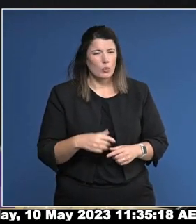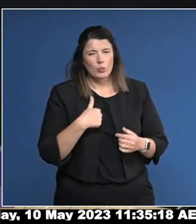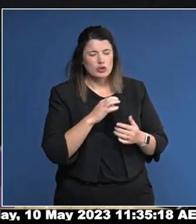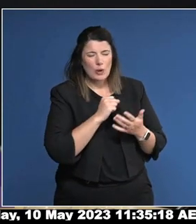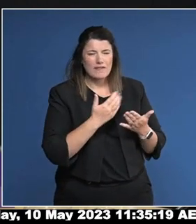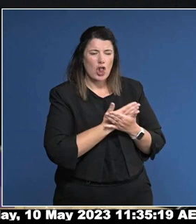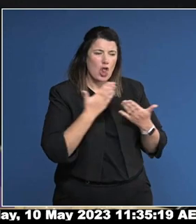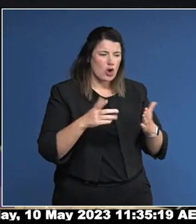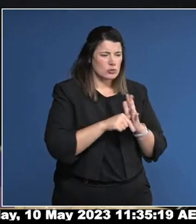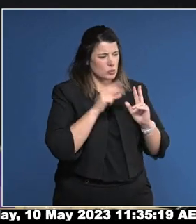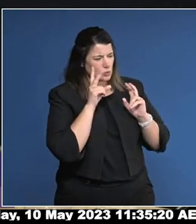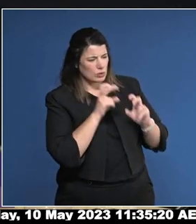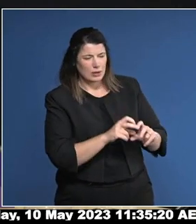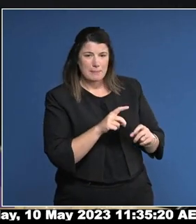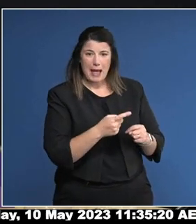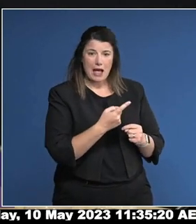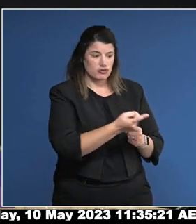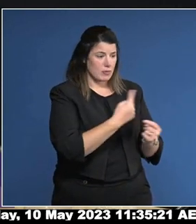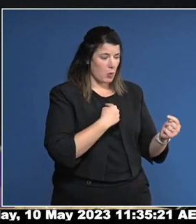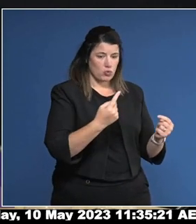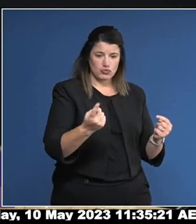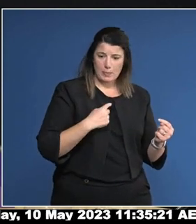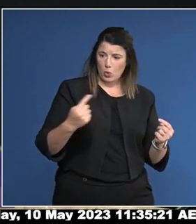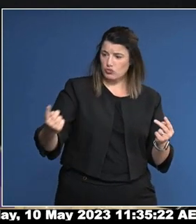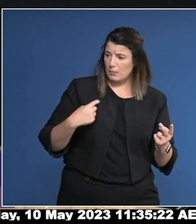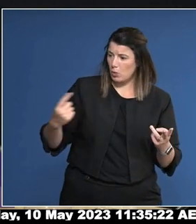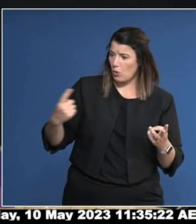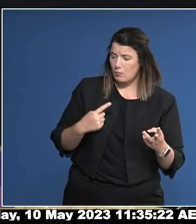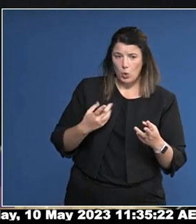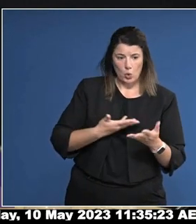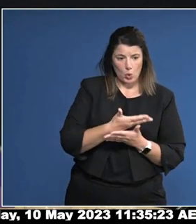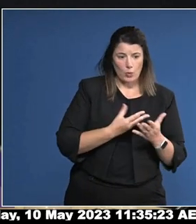reports by other people who interact with the boys, they basically describe them as